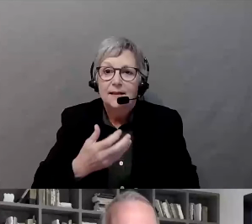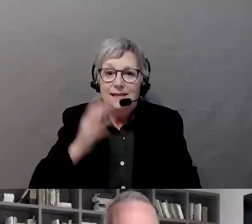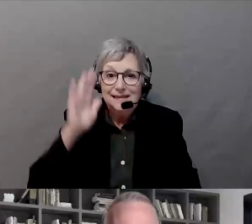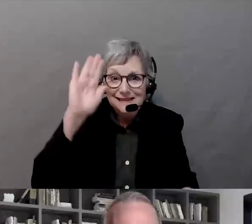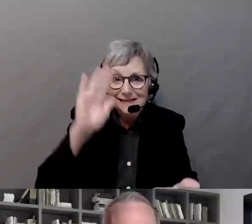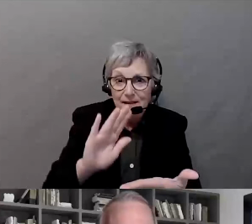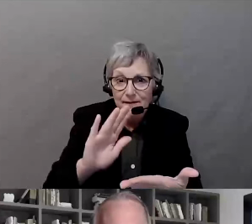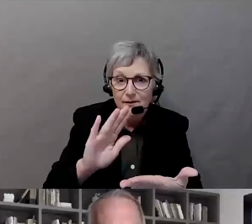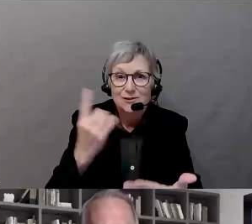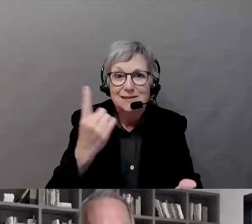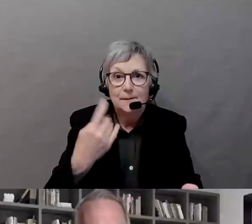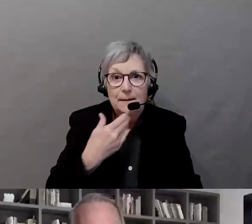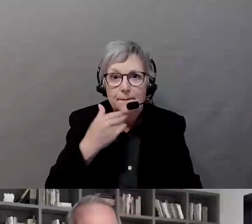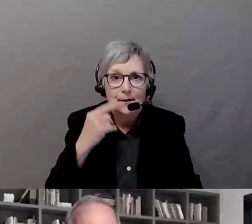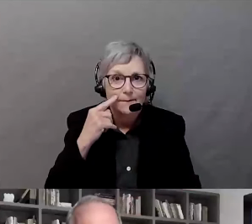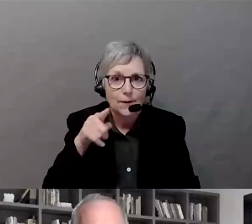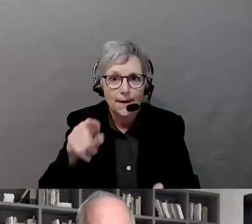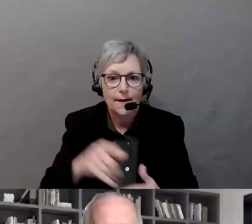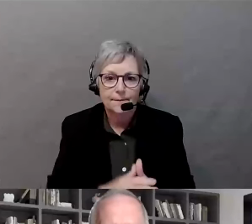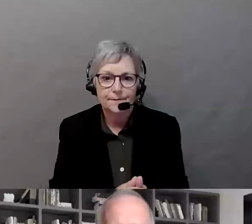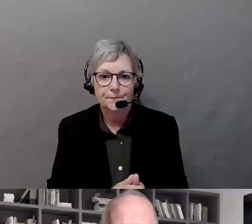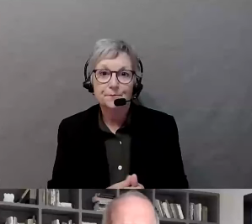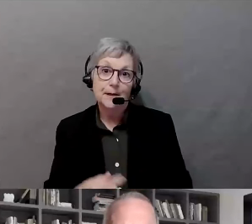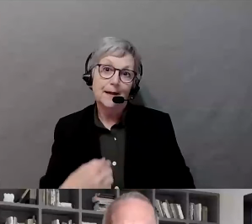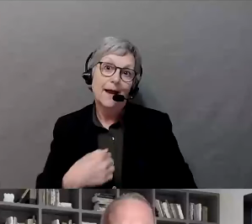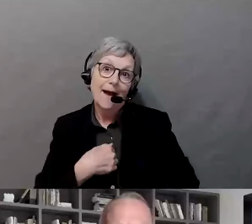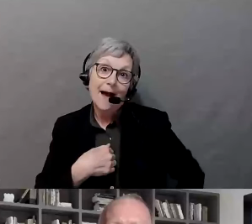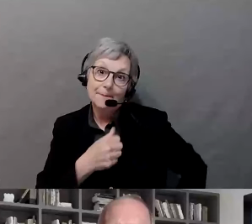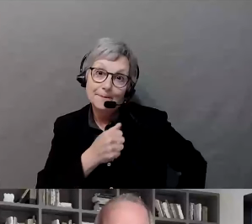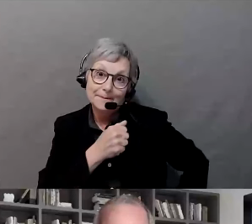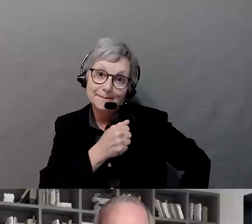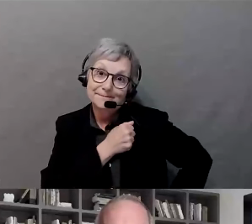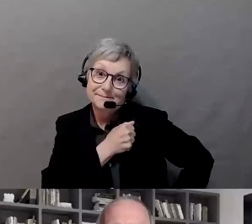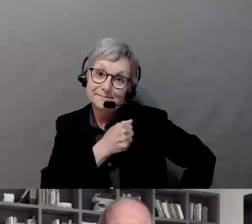SOMETHING BETTER. I AM ALSO MILITARY POLICE AND WE WERE TRAINED